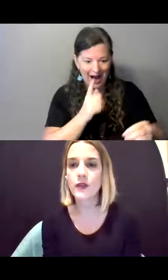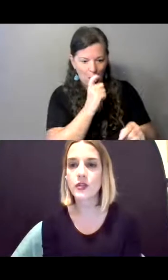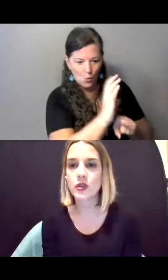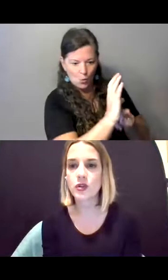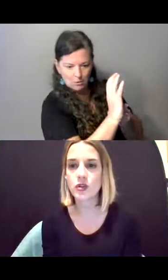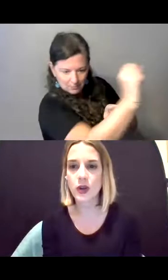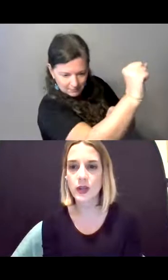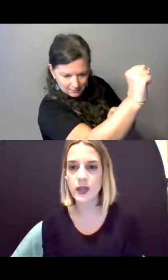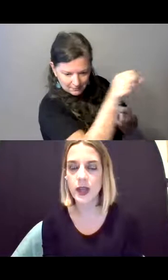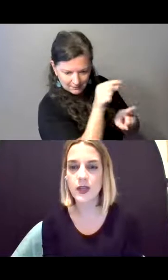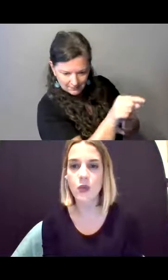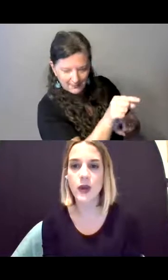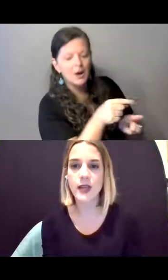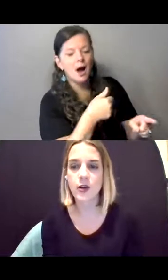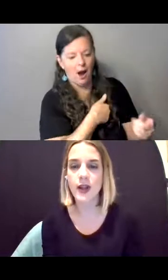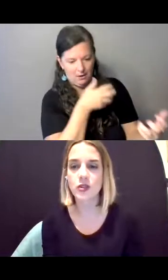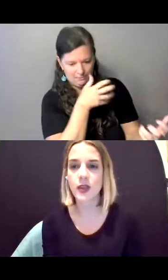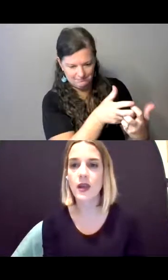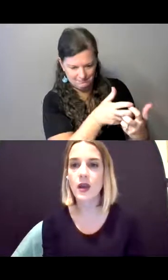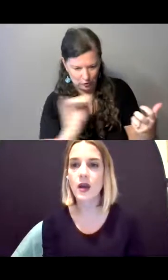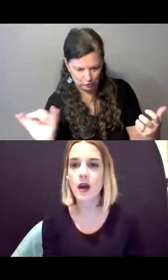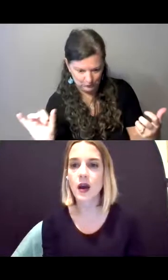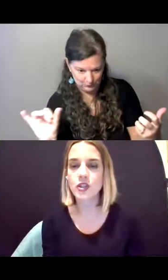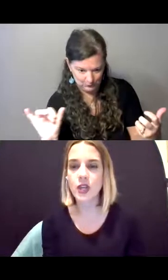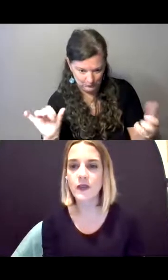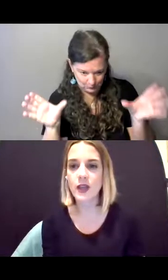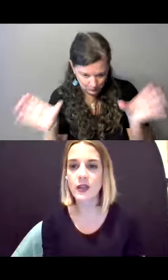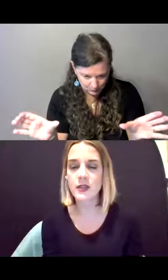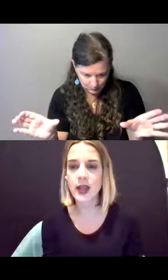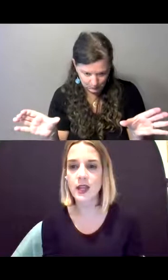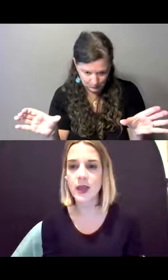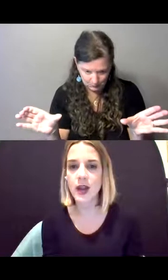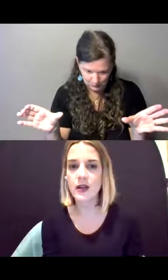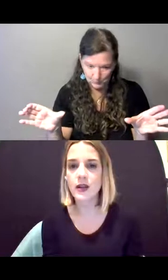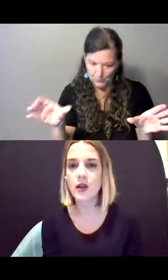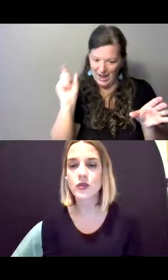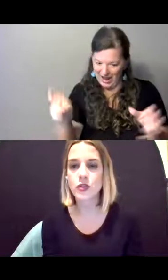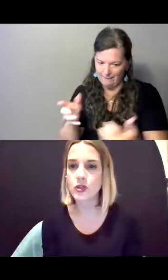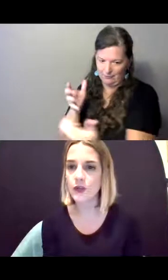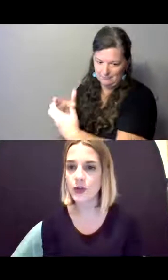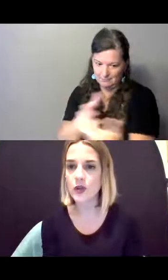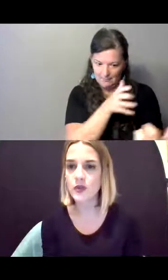if the students are struggling and then the ones that are actually achieving in this academic area, those are two different groups.